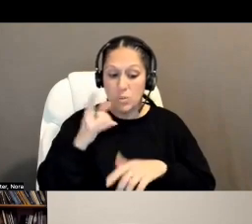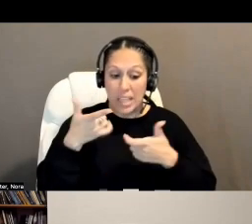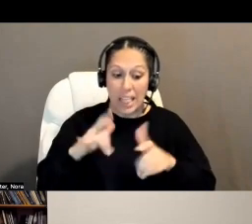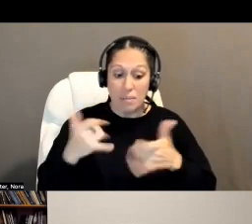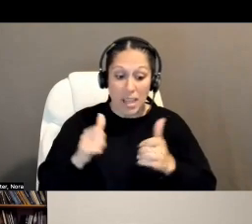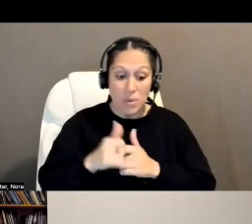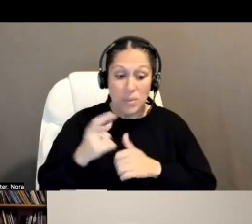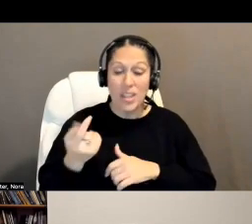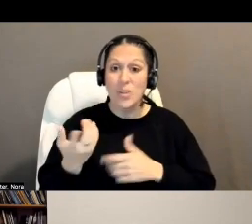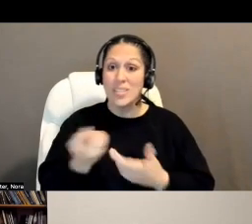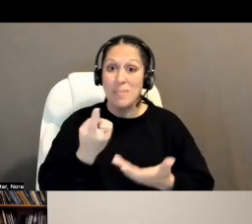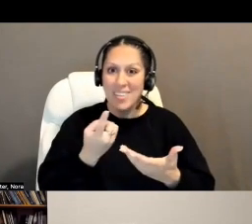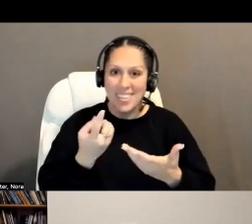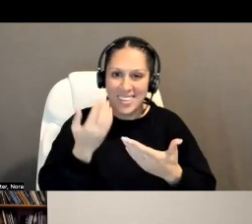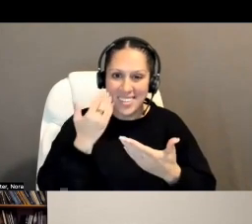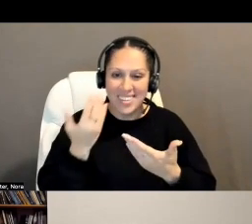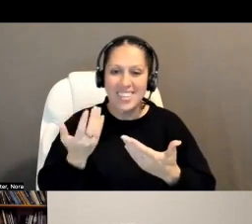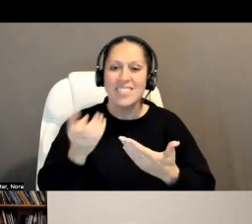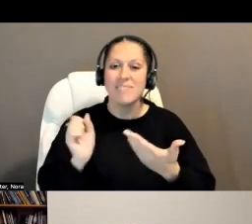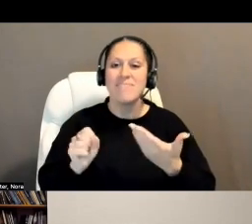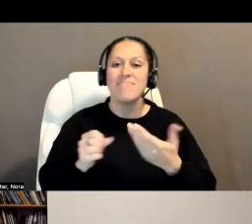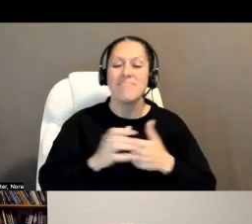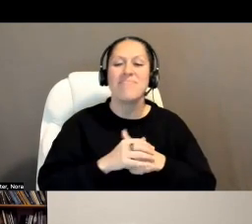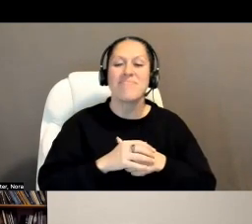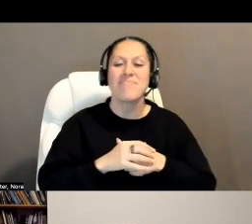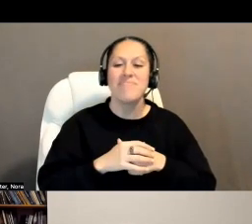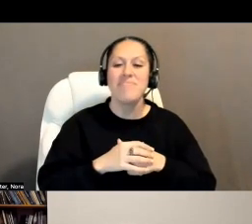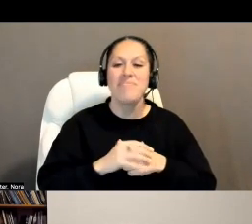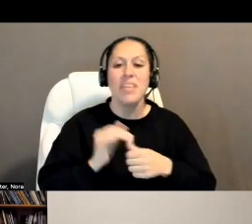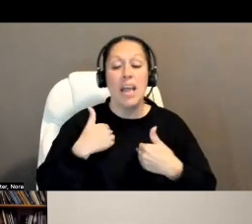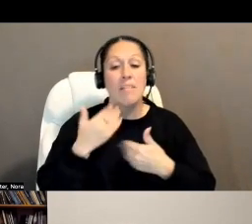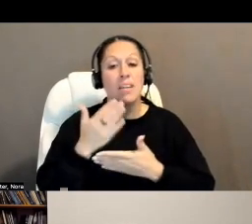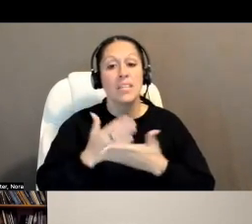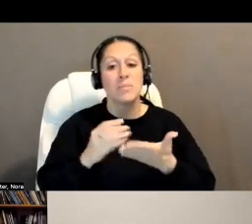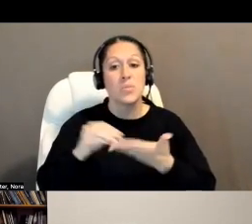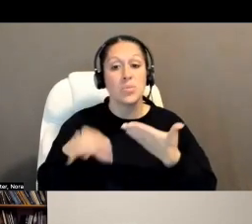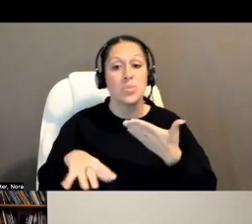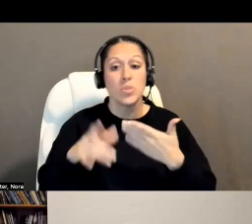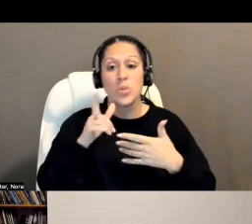like that! Yeah. I have some students who I would trust